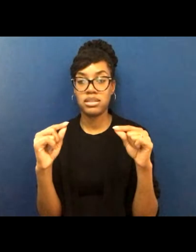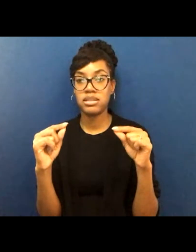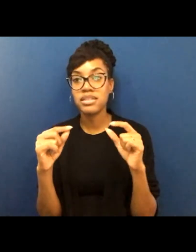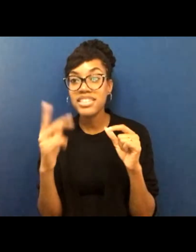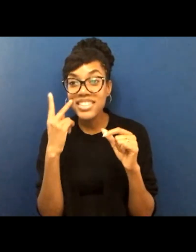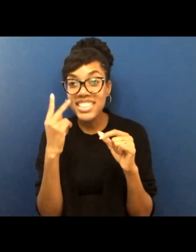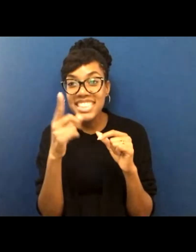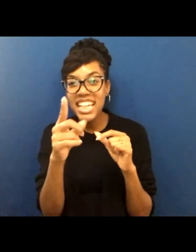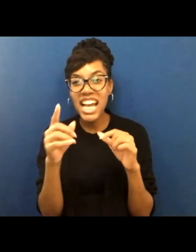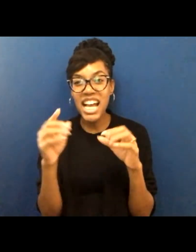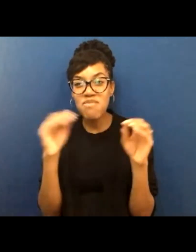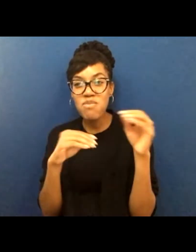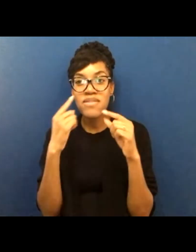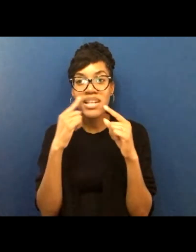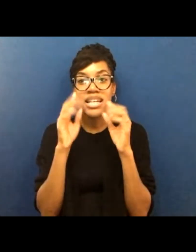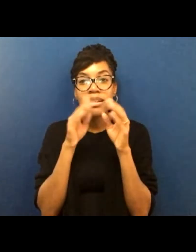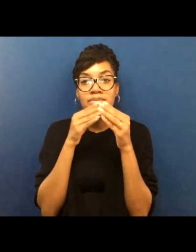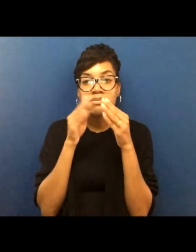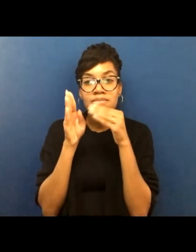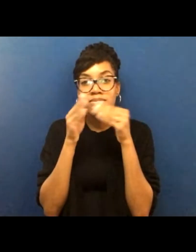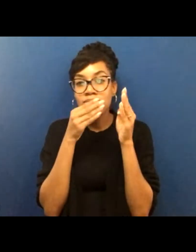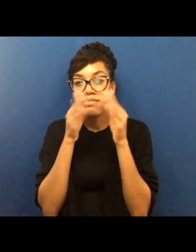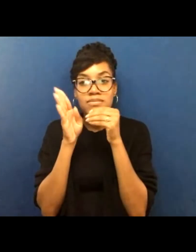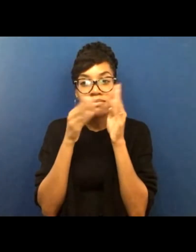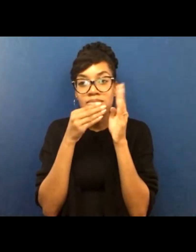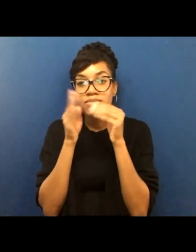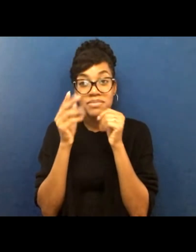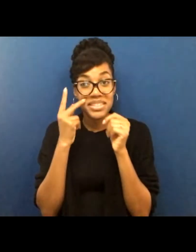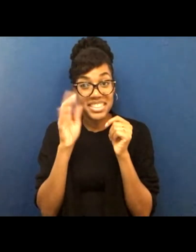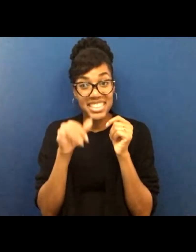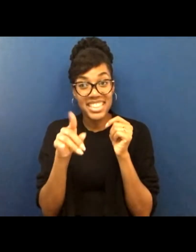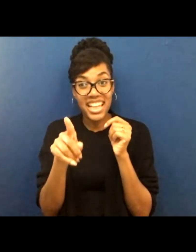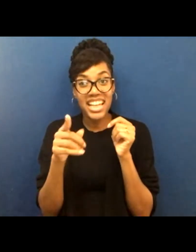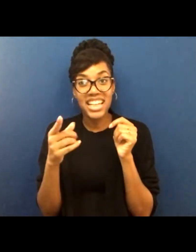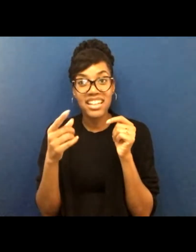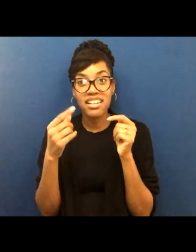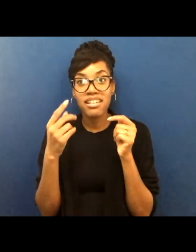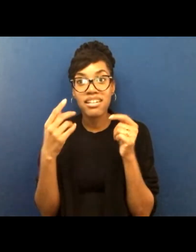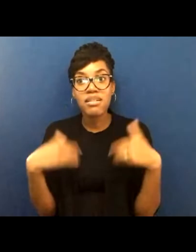he's moving his mouthparts right now. You can really see how he has so many mouthparts